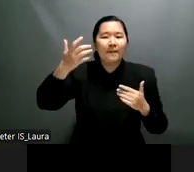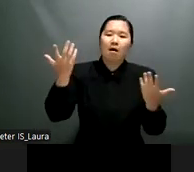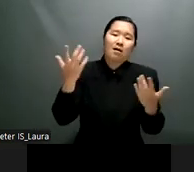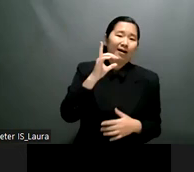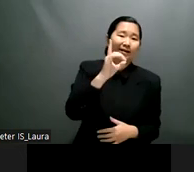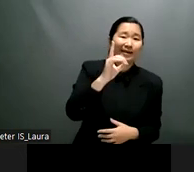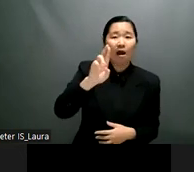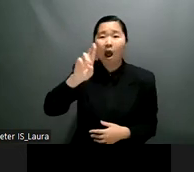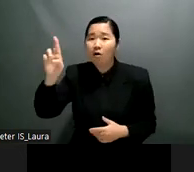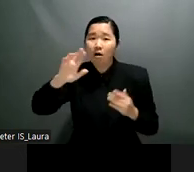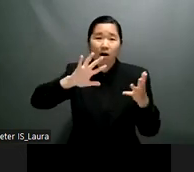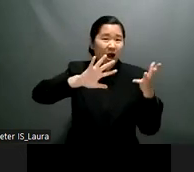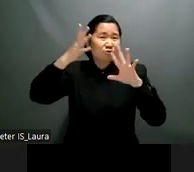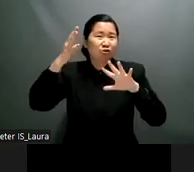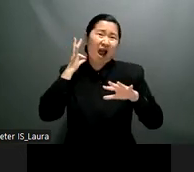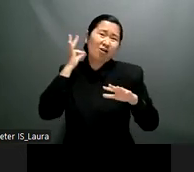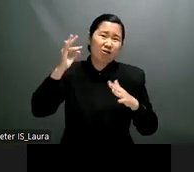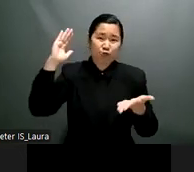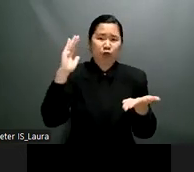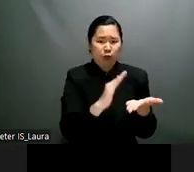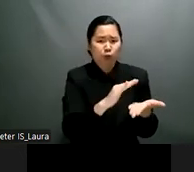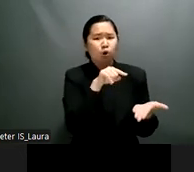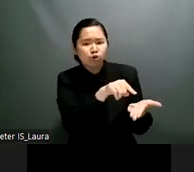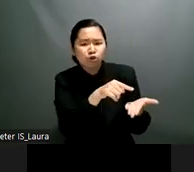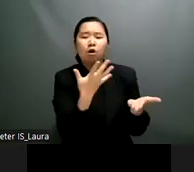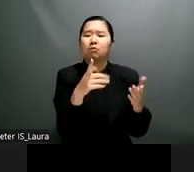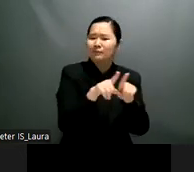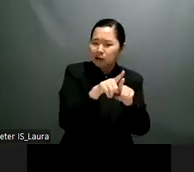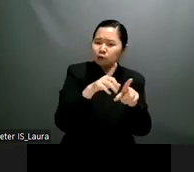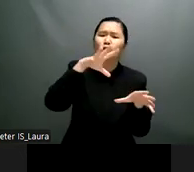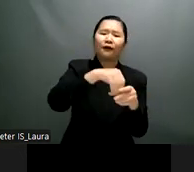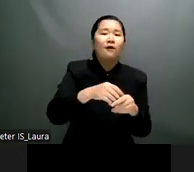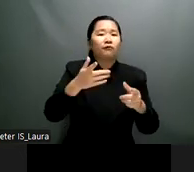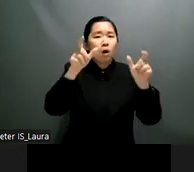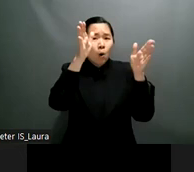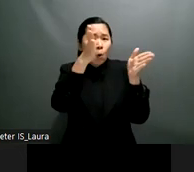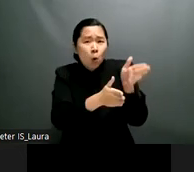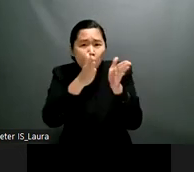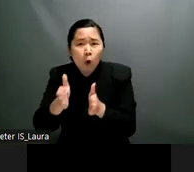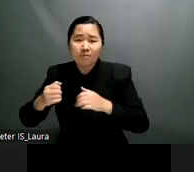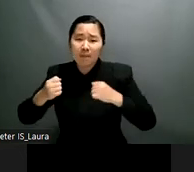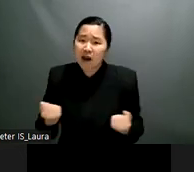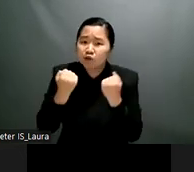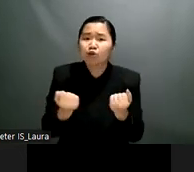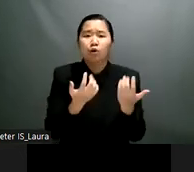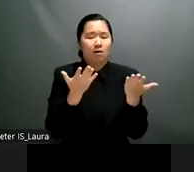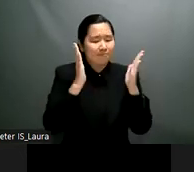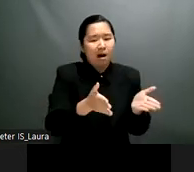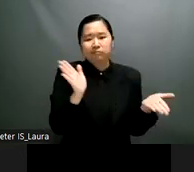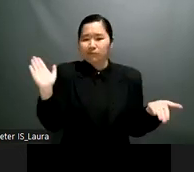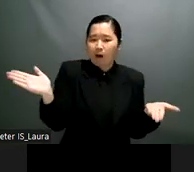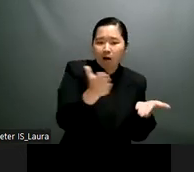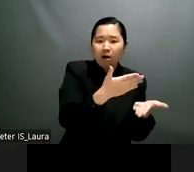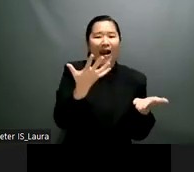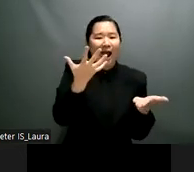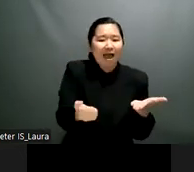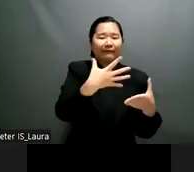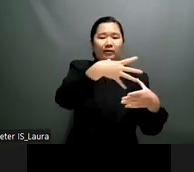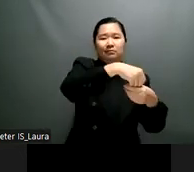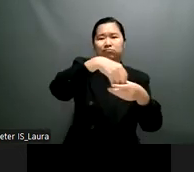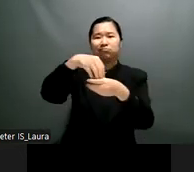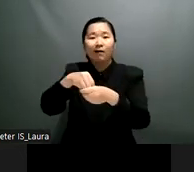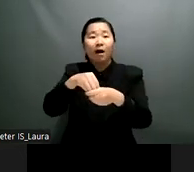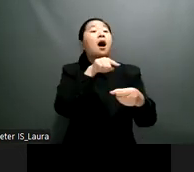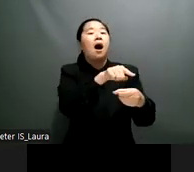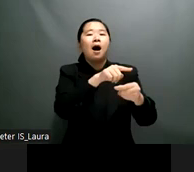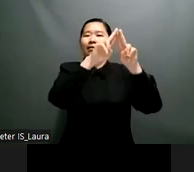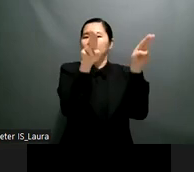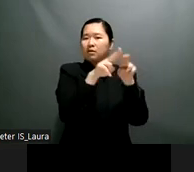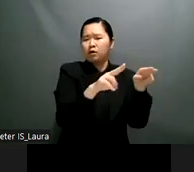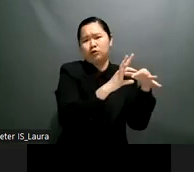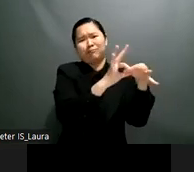component in the flow of these resources some governments bilateral organizations